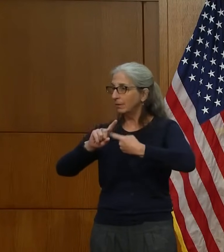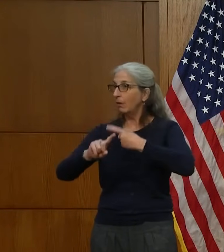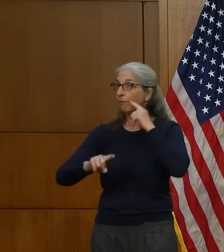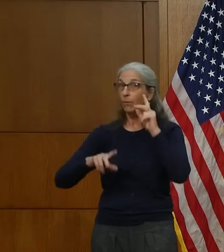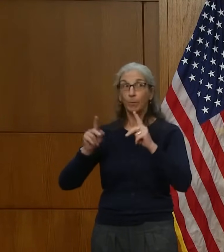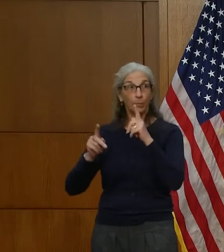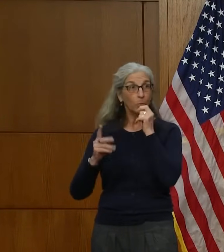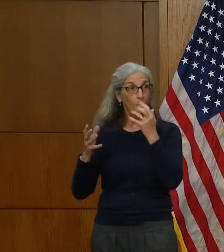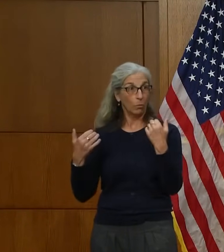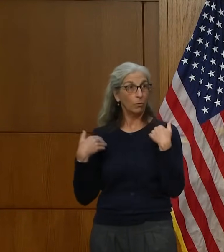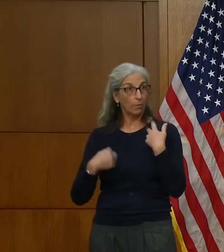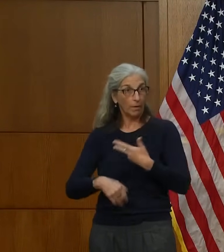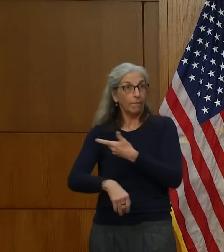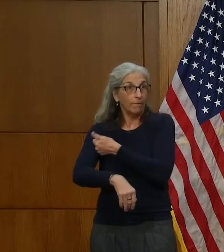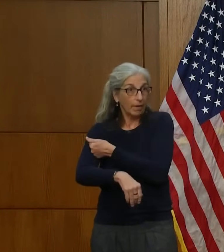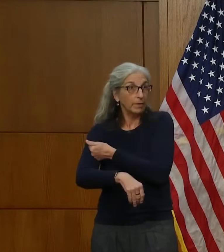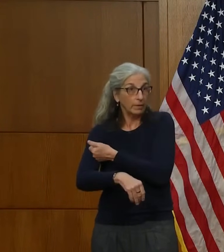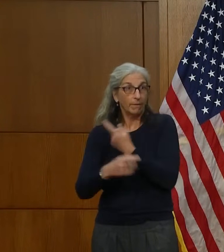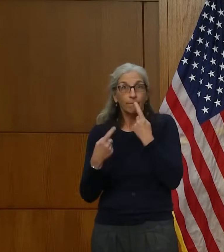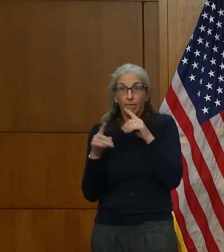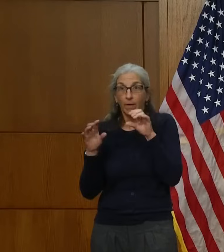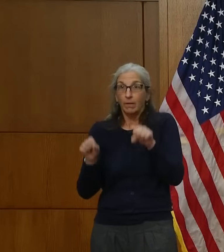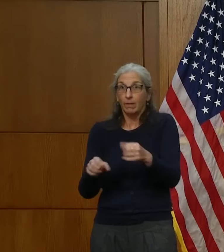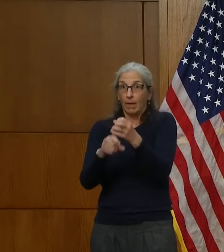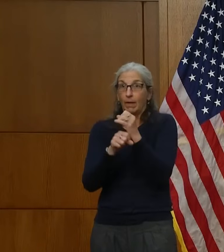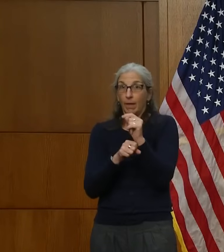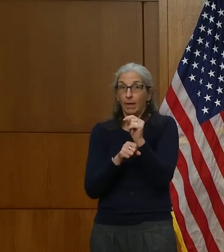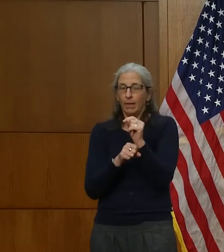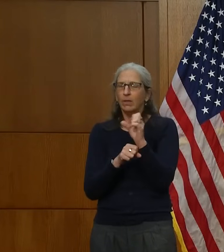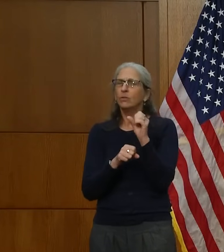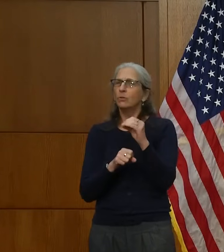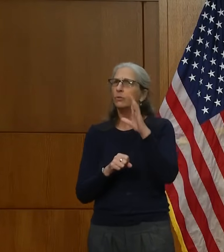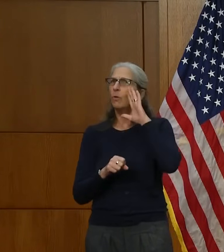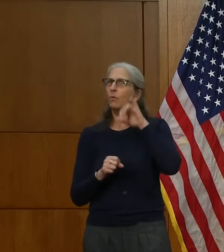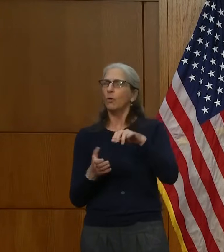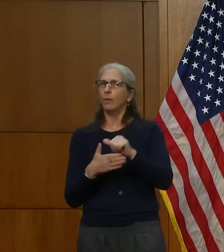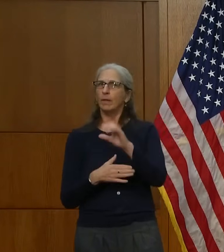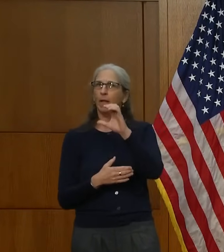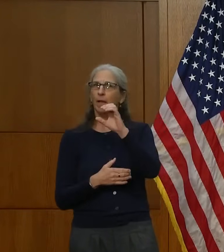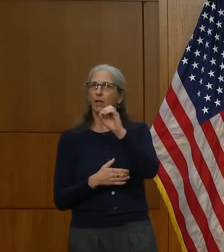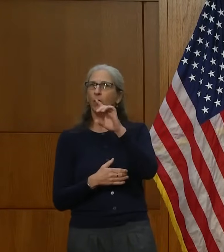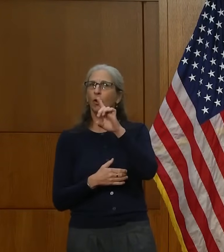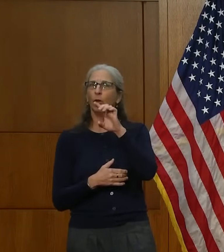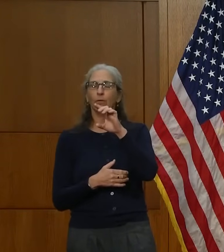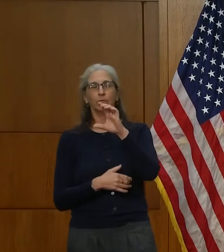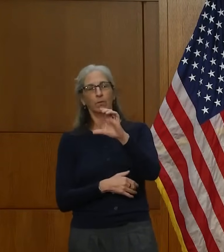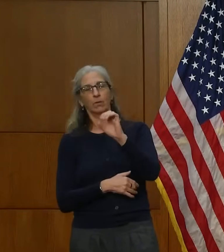TIME. I KNOW YOU JUST SAID SEVERAL MONTHS FOR THOSE. WHO